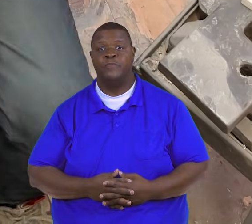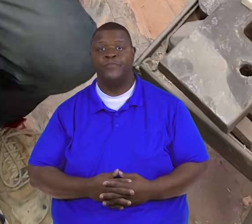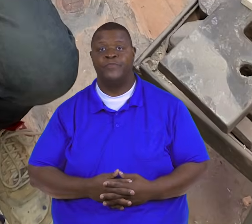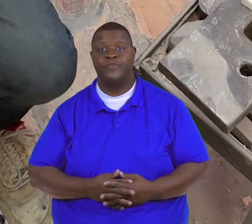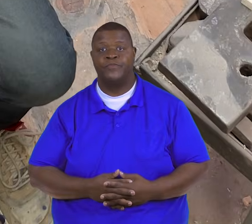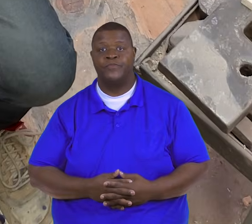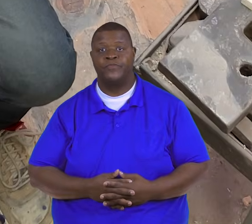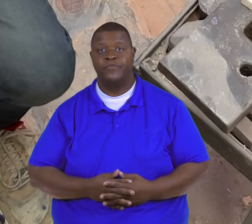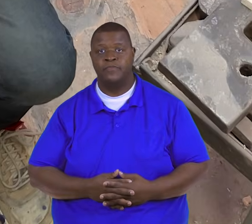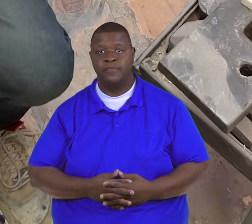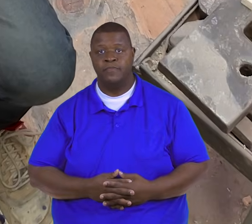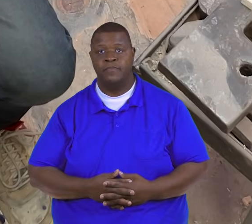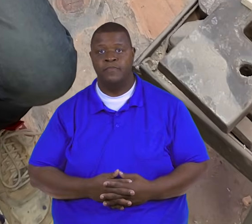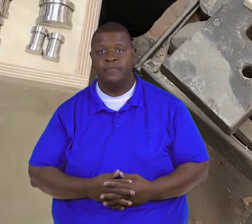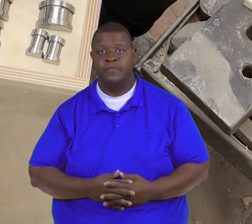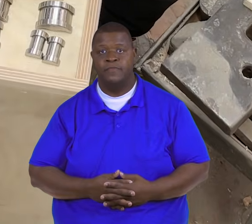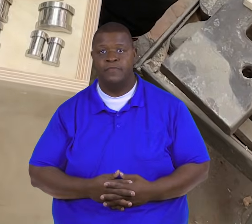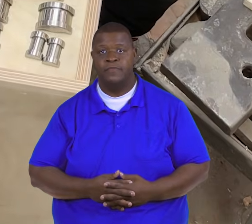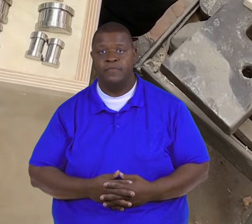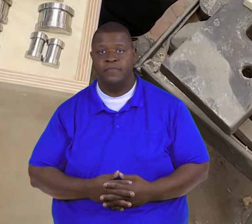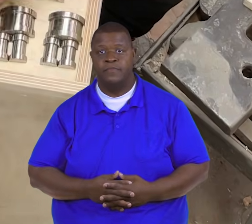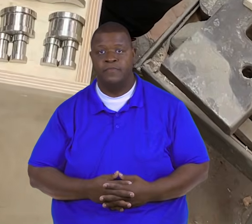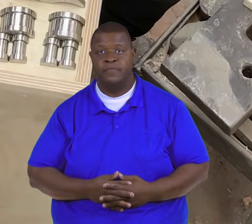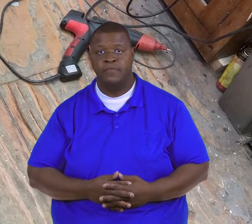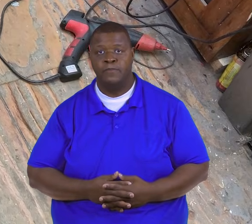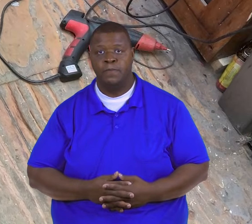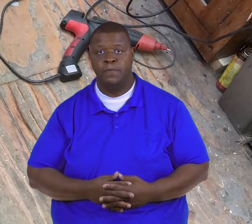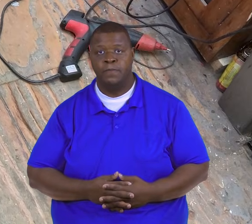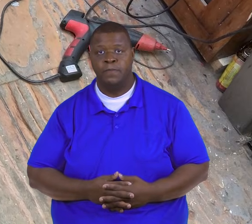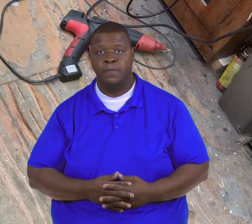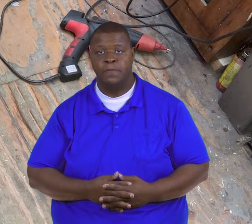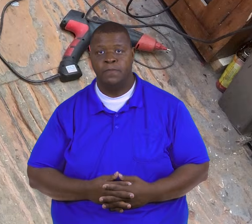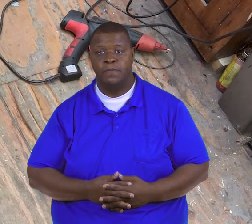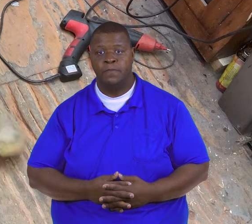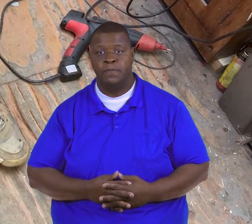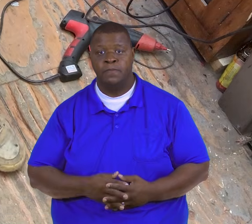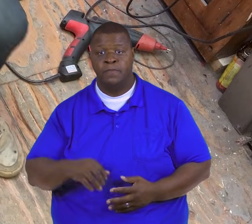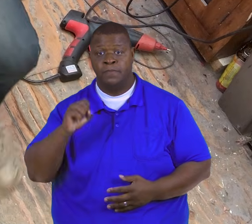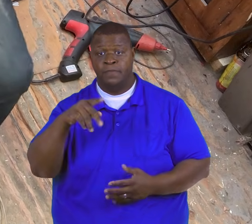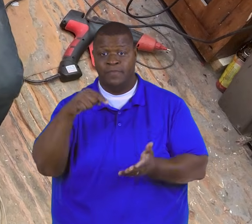[metal clunking] [stool scooting] I've got this stuff here,